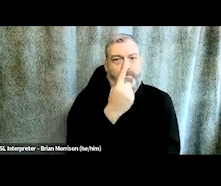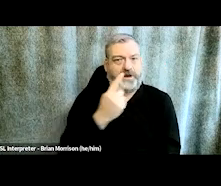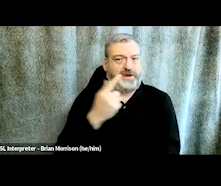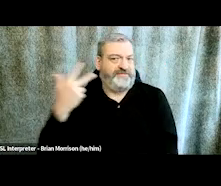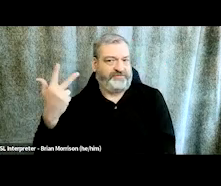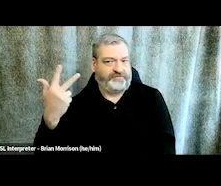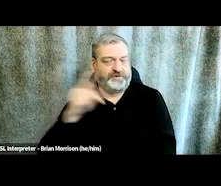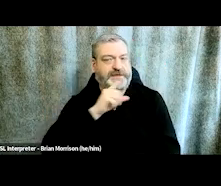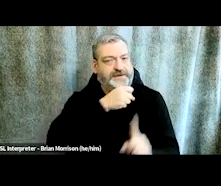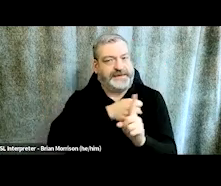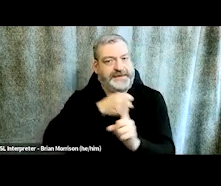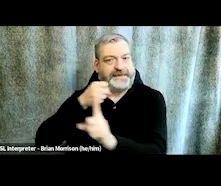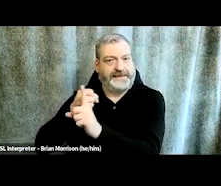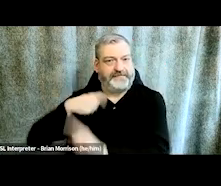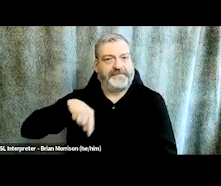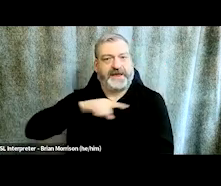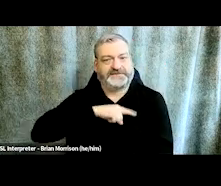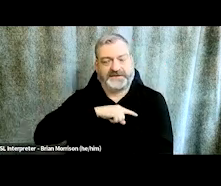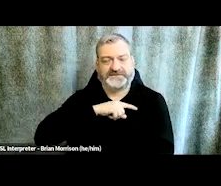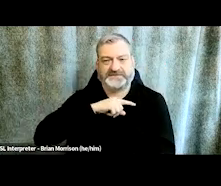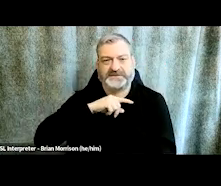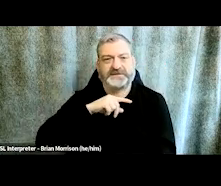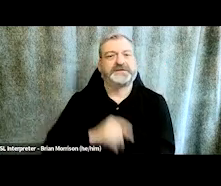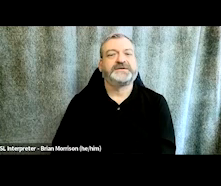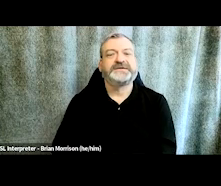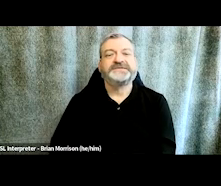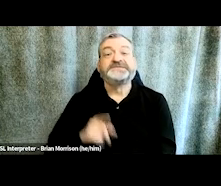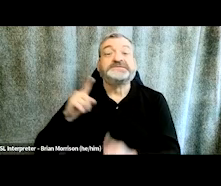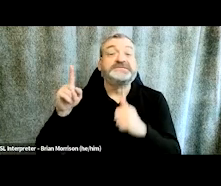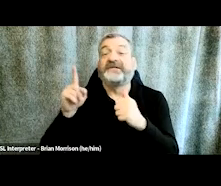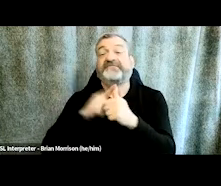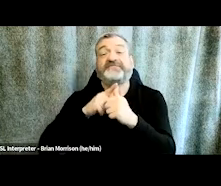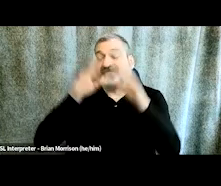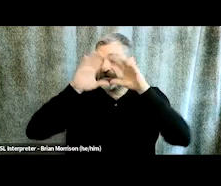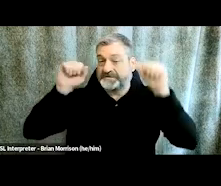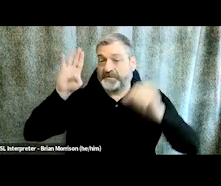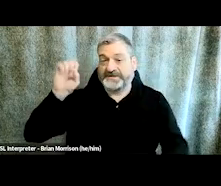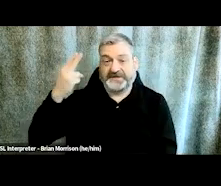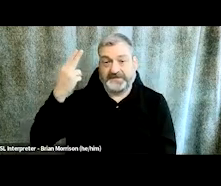There's also a picture of the first President Bush signing the ADA into law